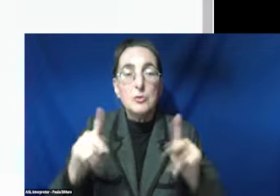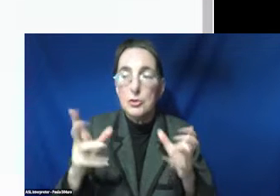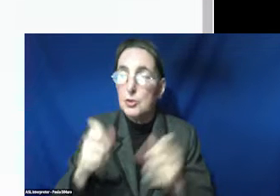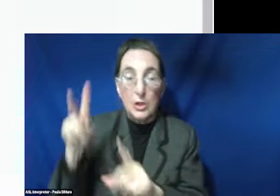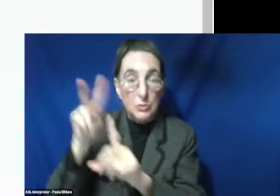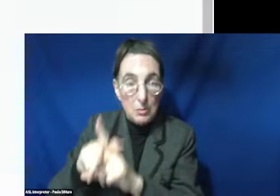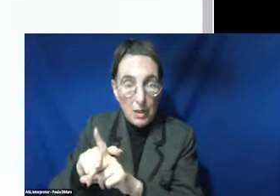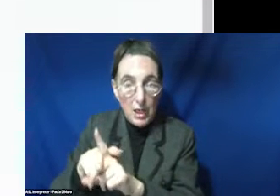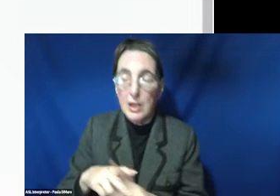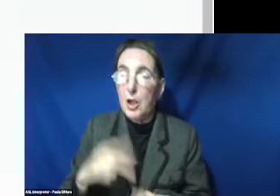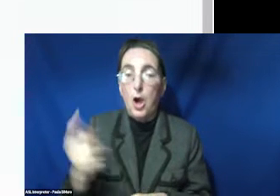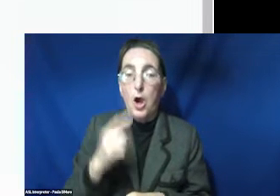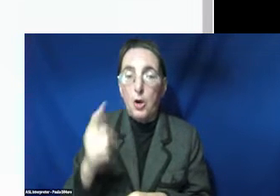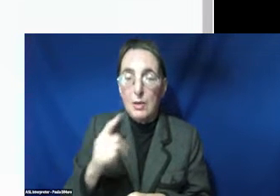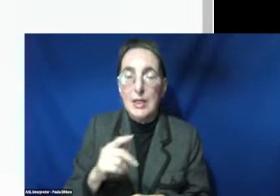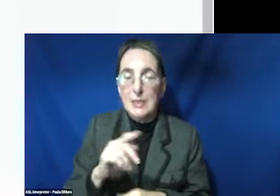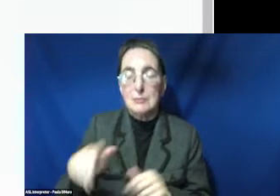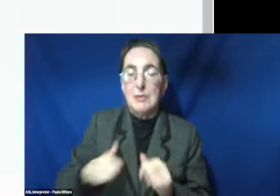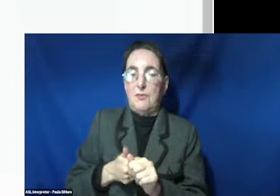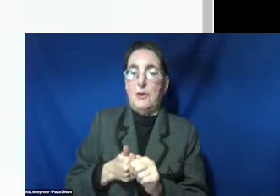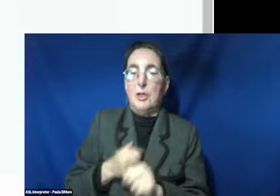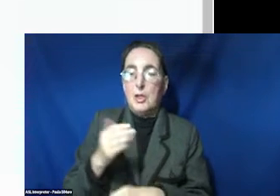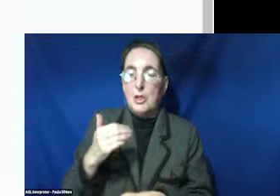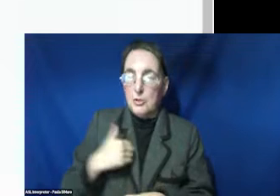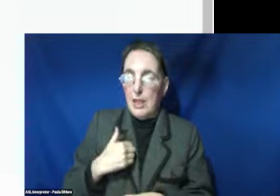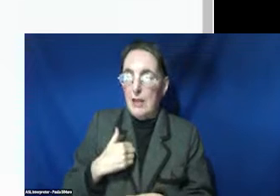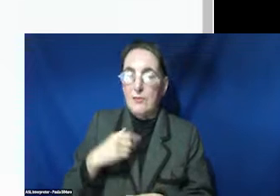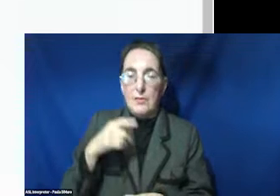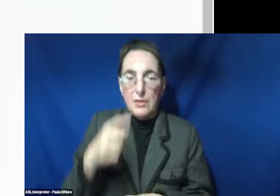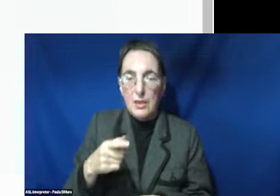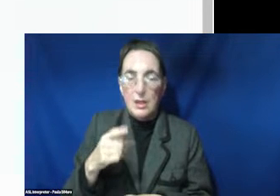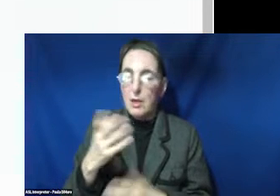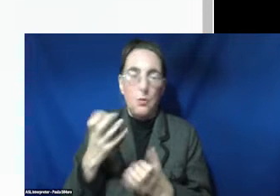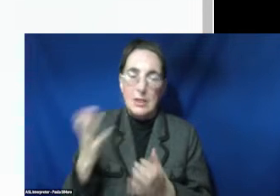Always by default, you have the PAPPG, which is up front, which is, you know, you just want to submit a proposal to NSF.